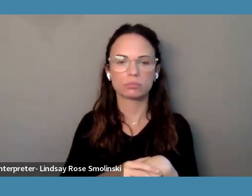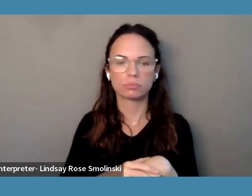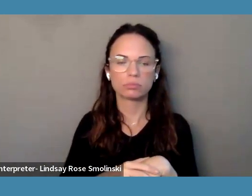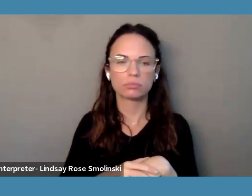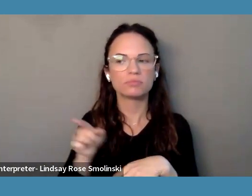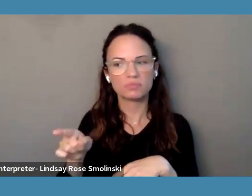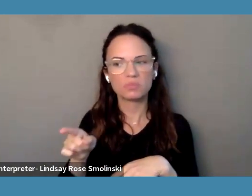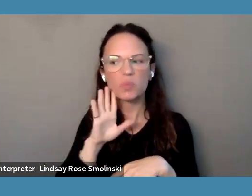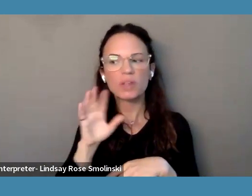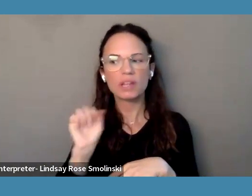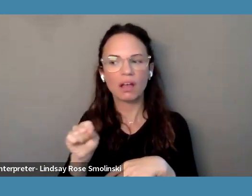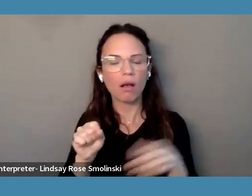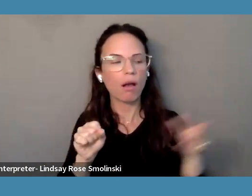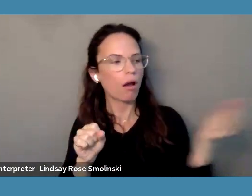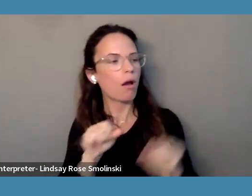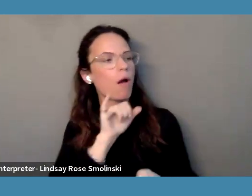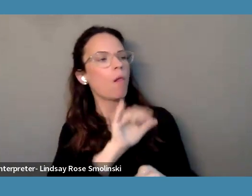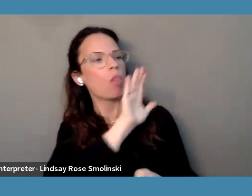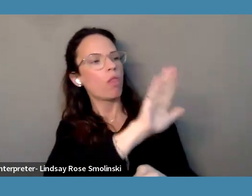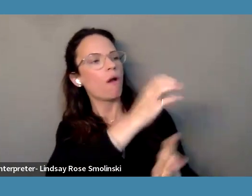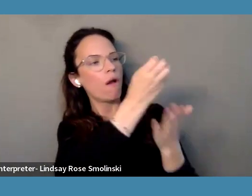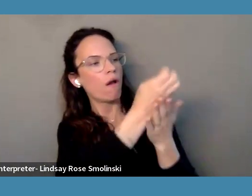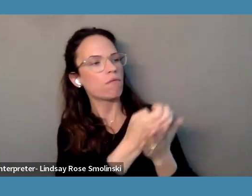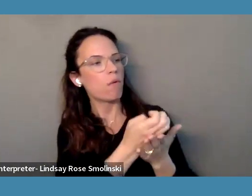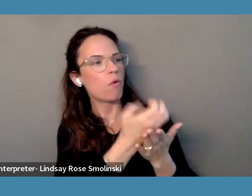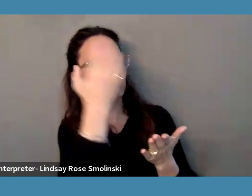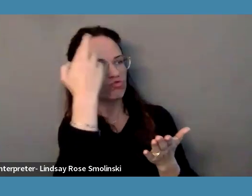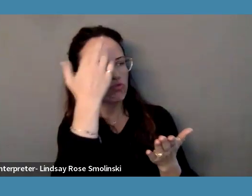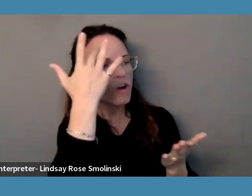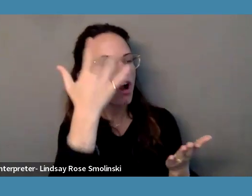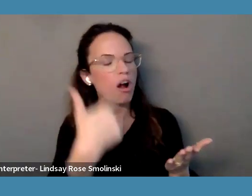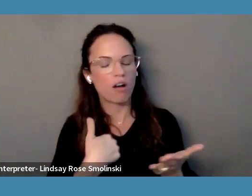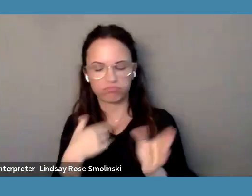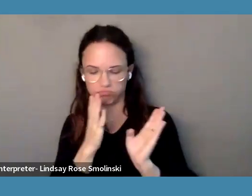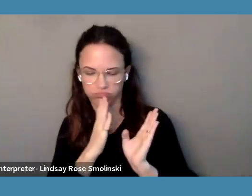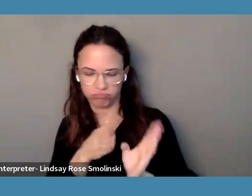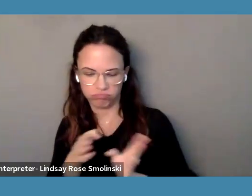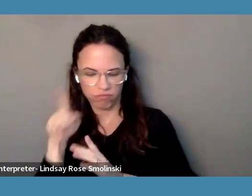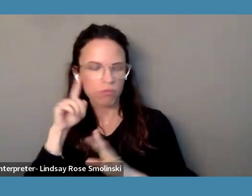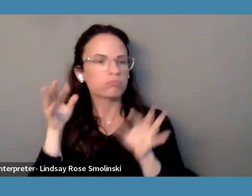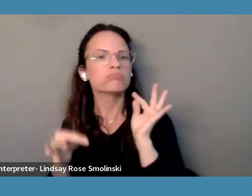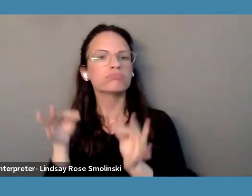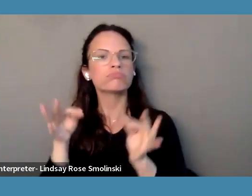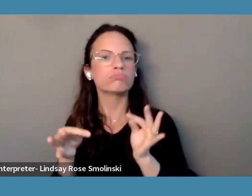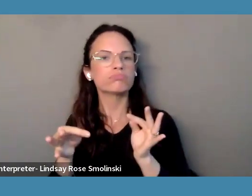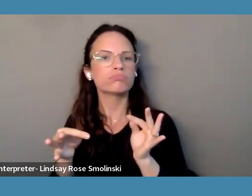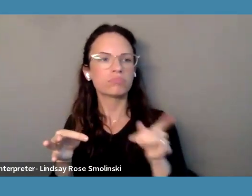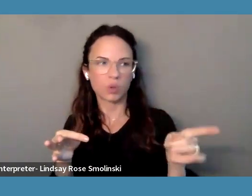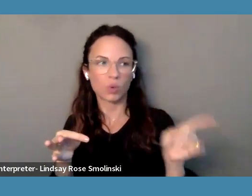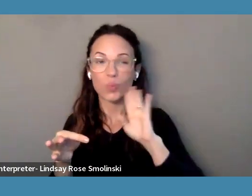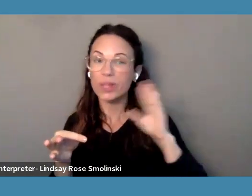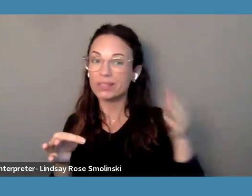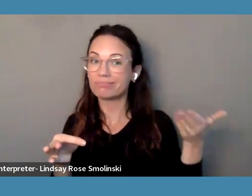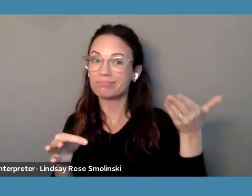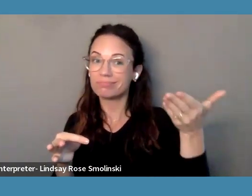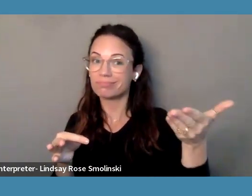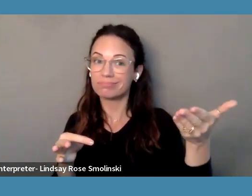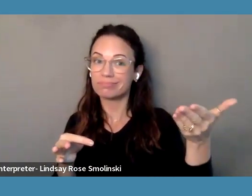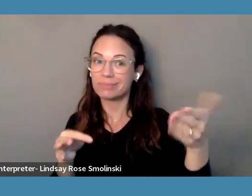for your fair hearing to know what evidence they have that they're going to make arguments on